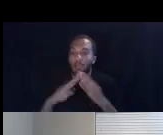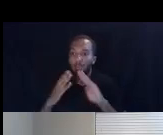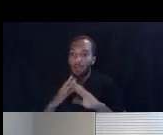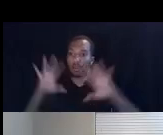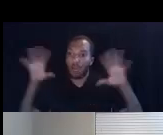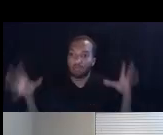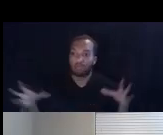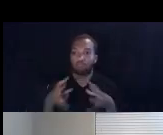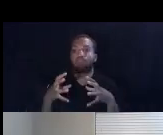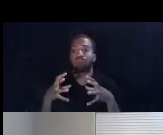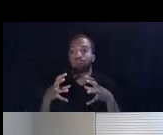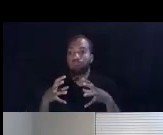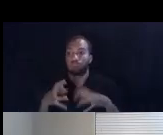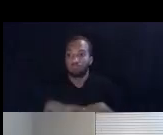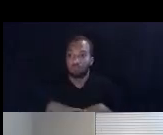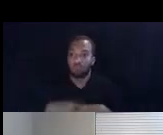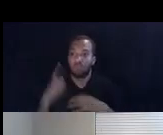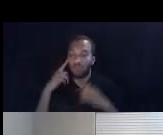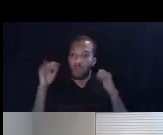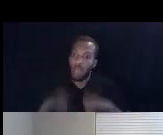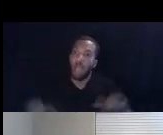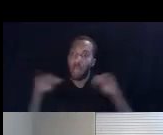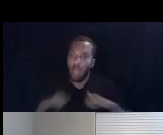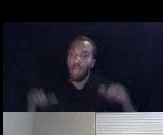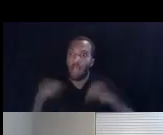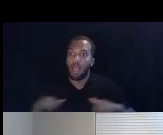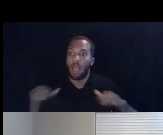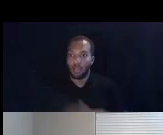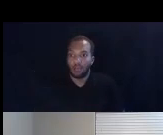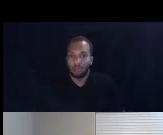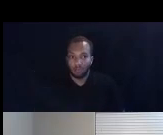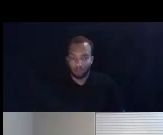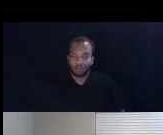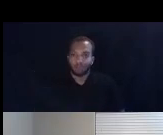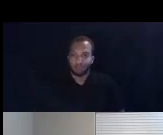to do another gallery walk, but sticky dots or something. I think there's something, another way